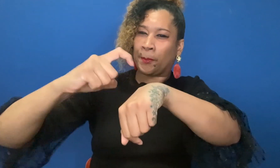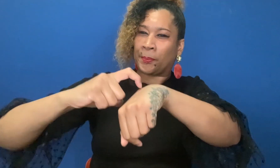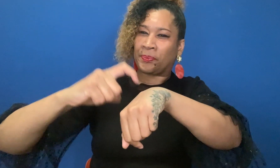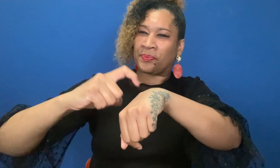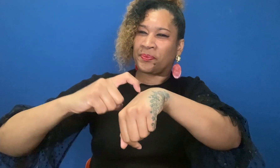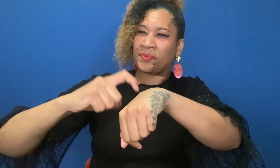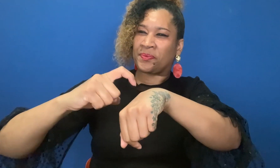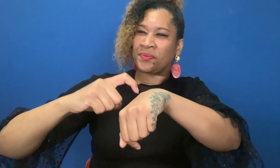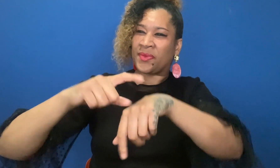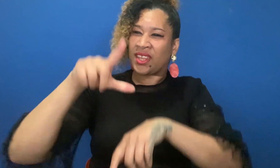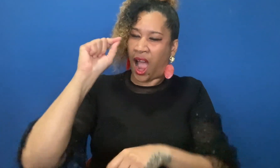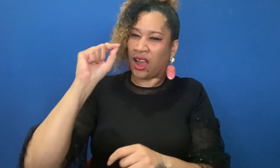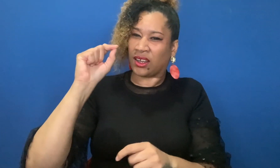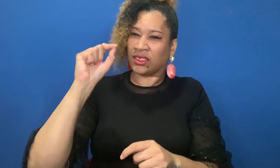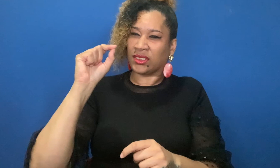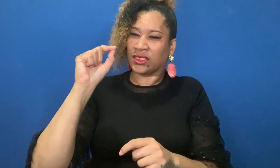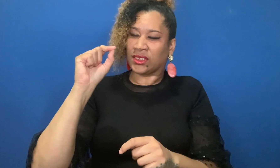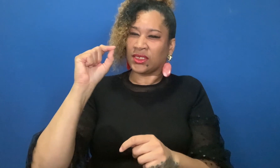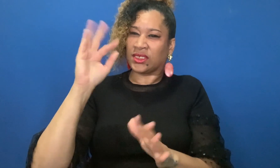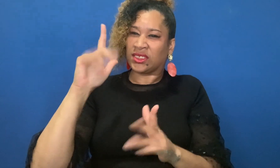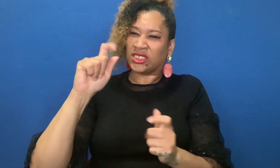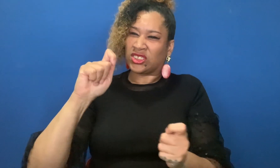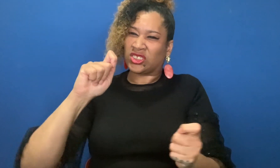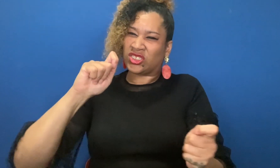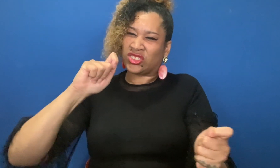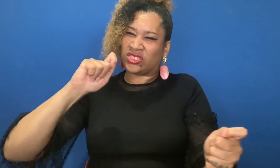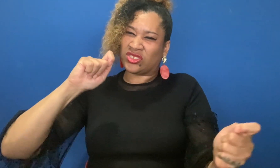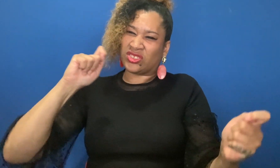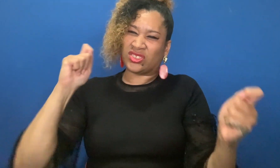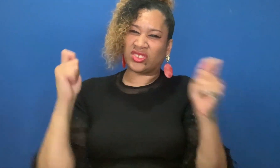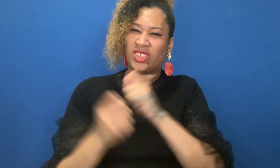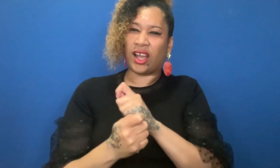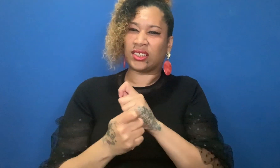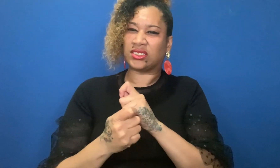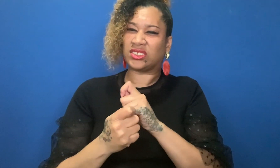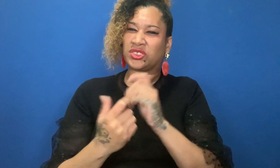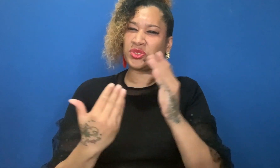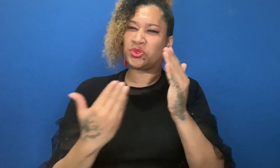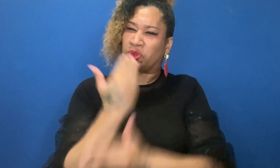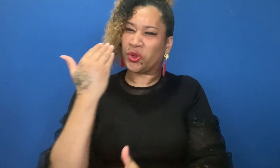It is time for Gallaudet to change